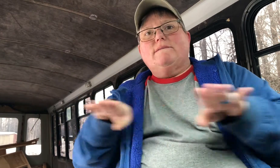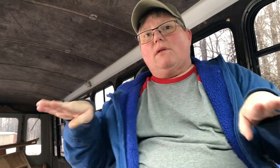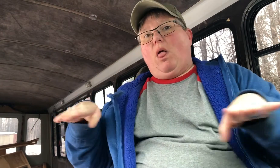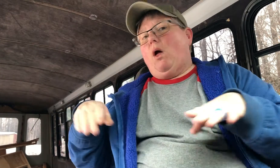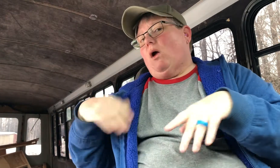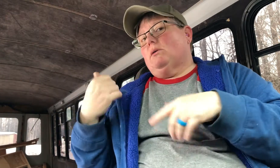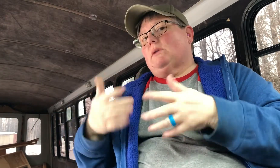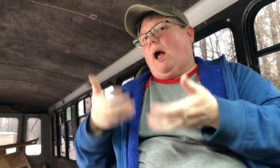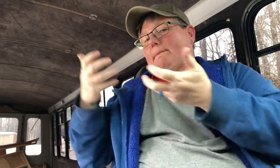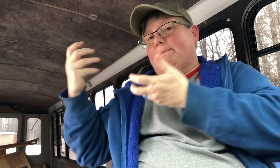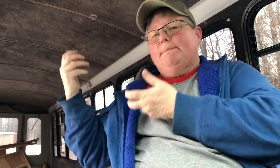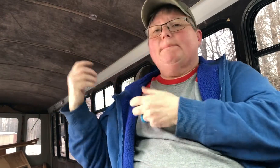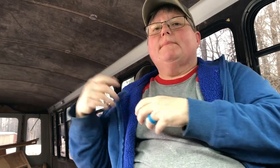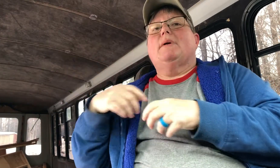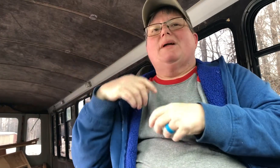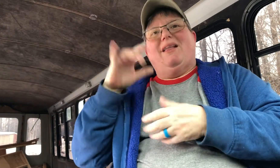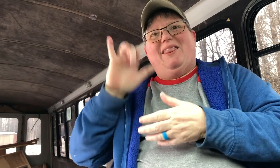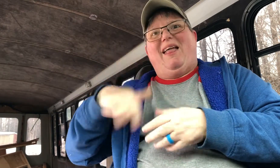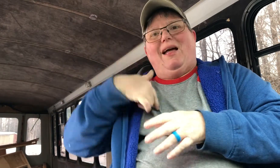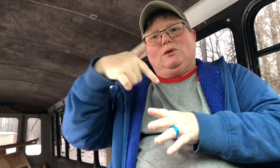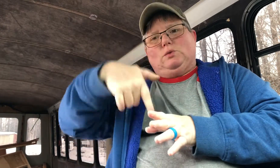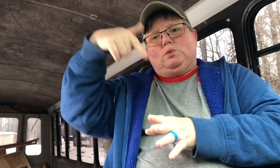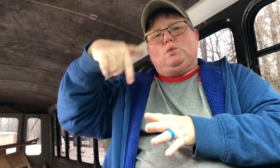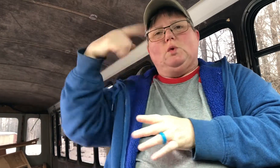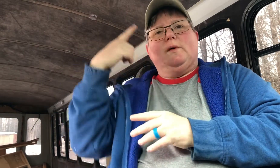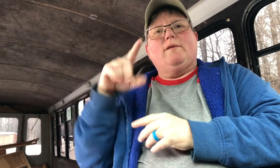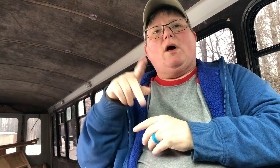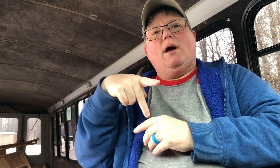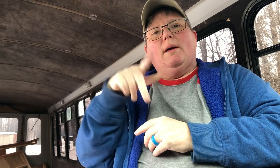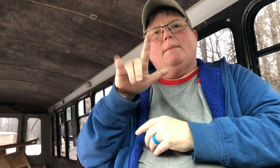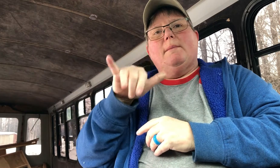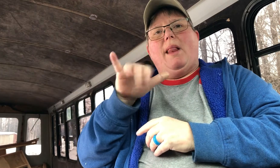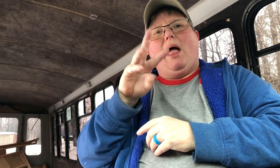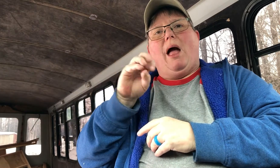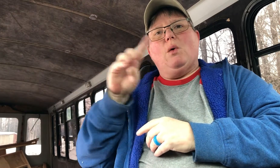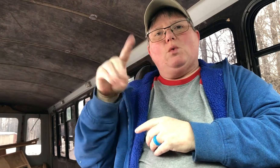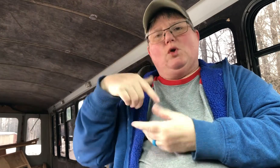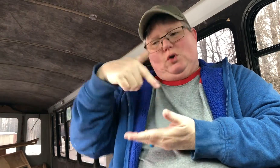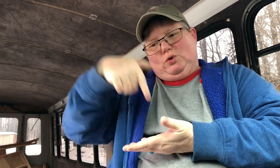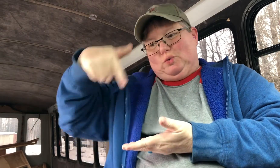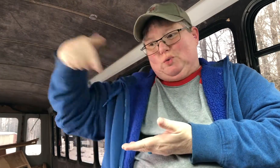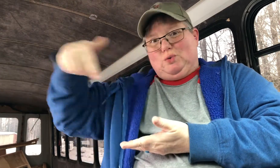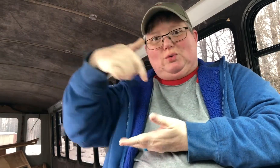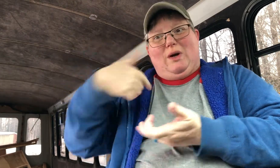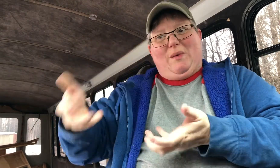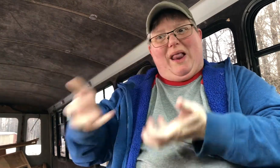The floor, I got that up uh and I was unscrewing the plywood because I wanted